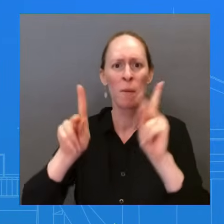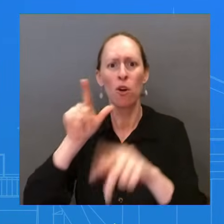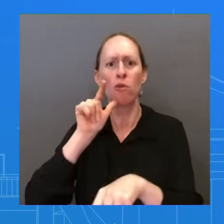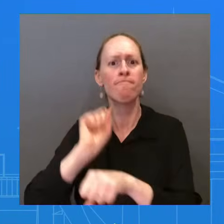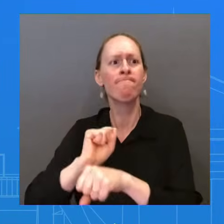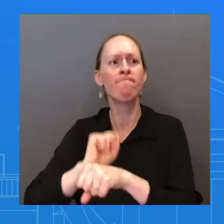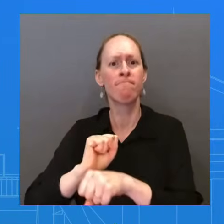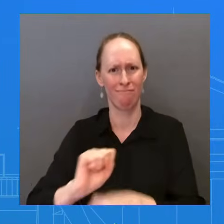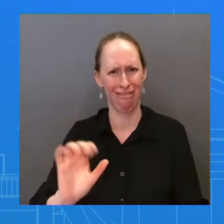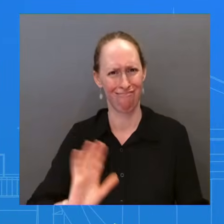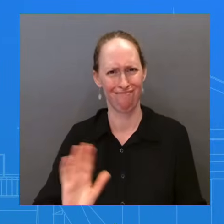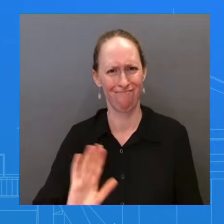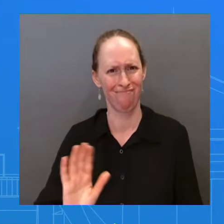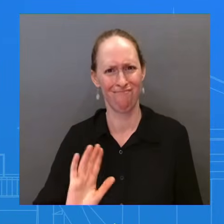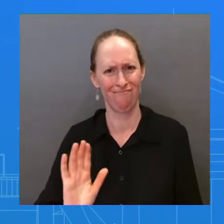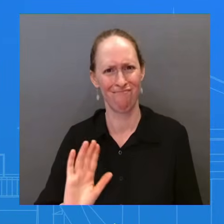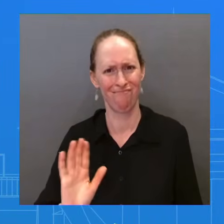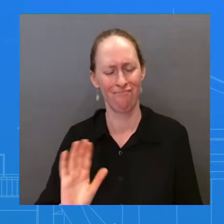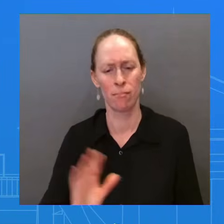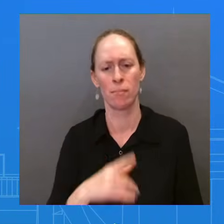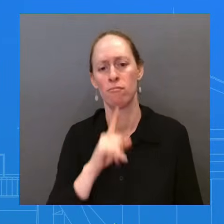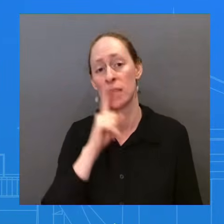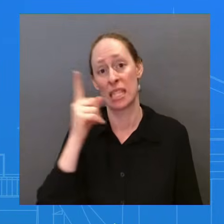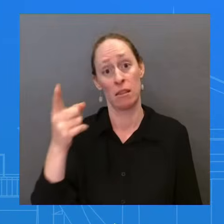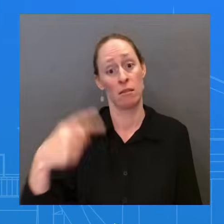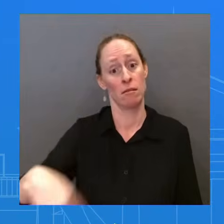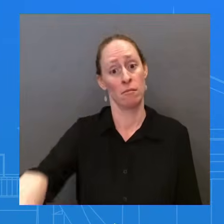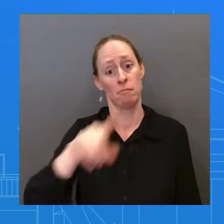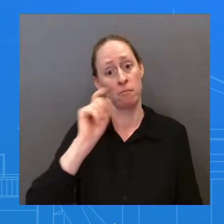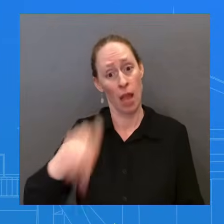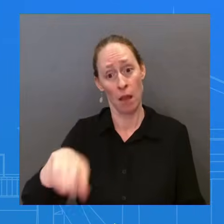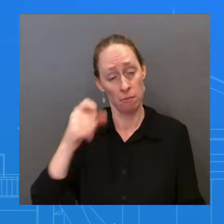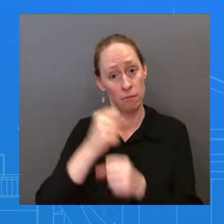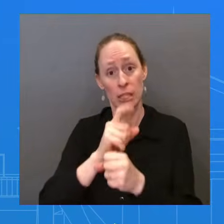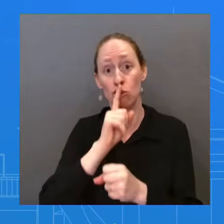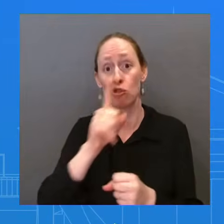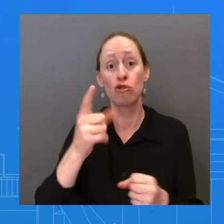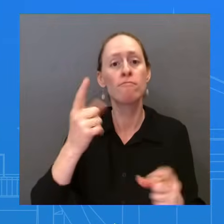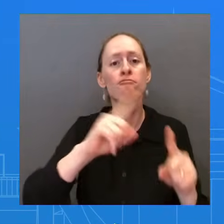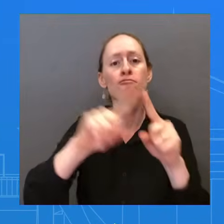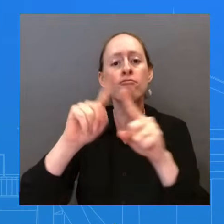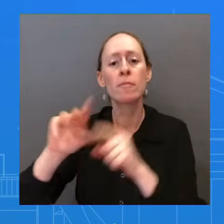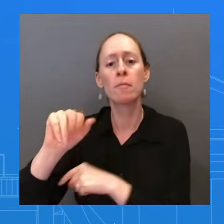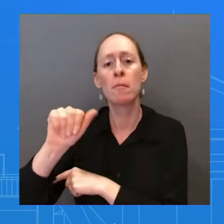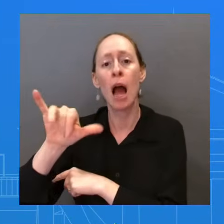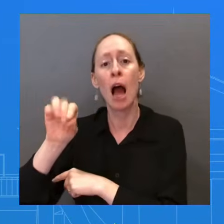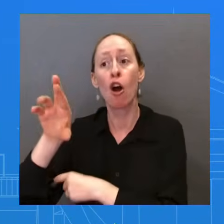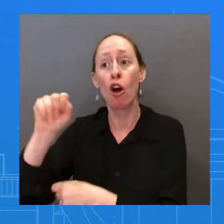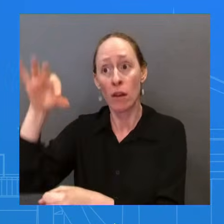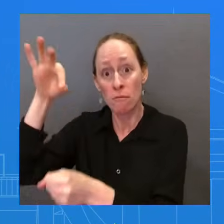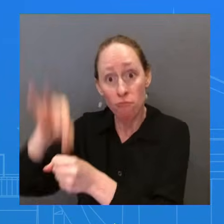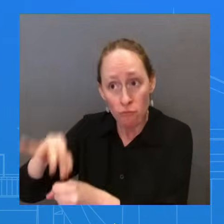carry out their transitional duties from alternate locations outside municipal buildings and withdraw police forces from the vicinity.